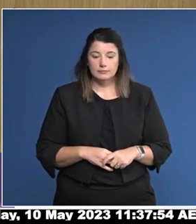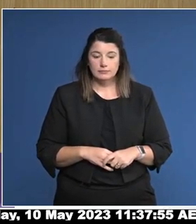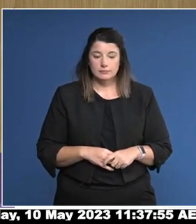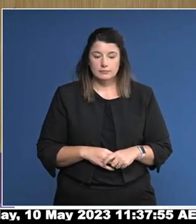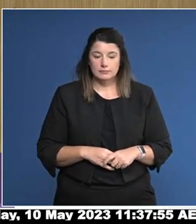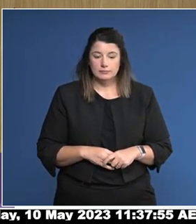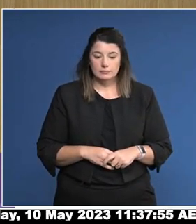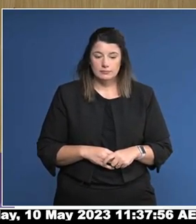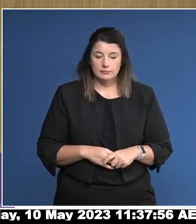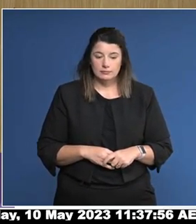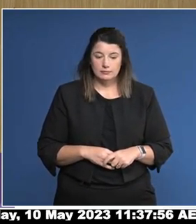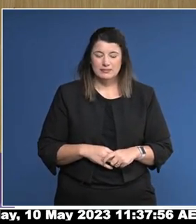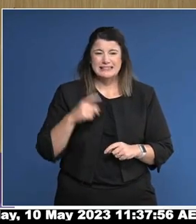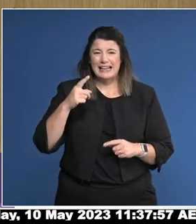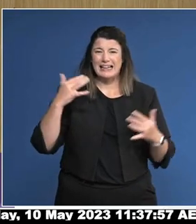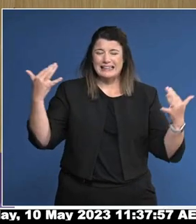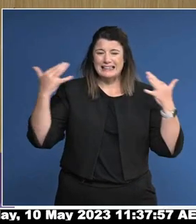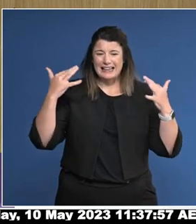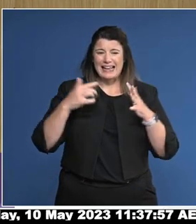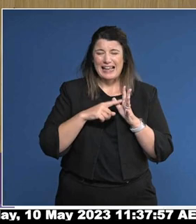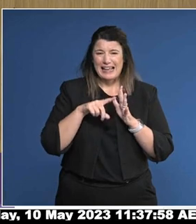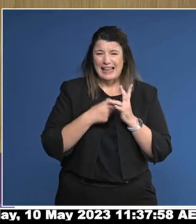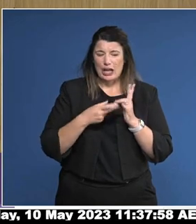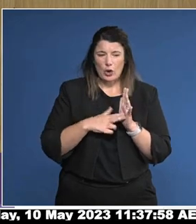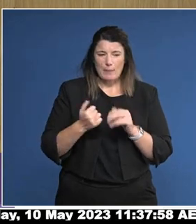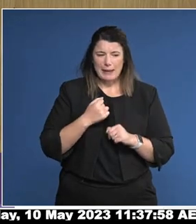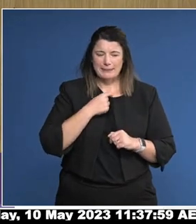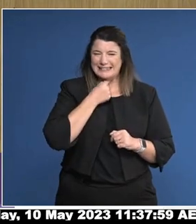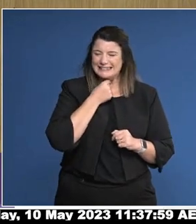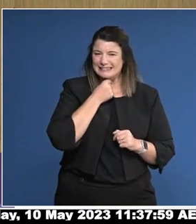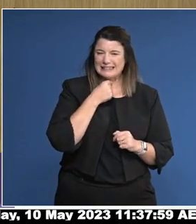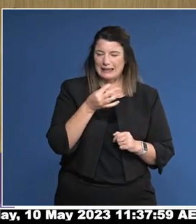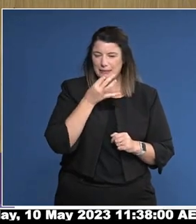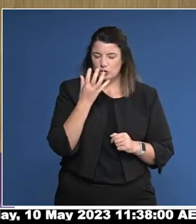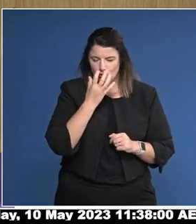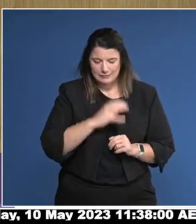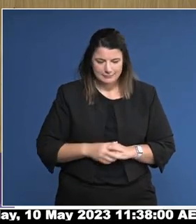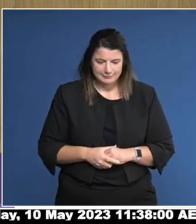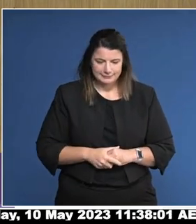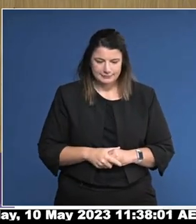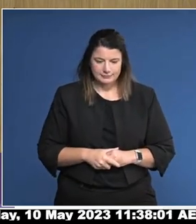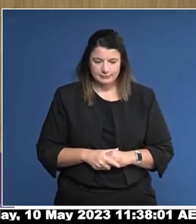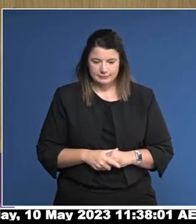Sorry, this air conditioning in this room takes my voice away.